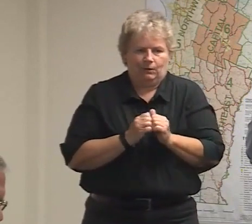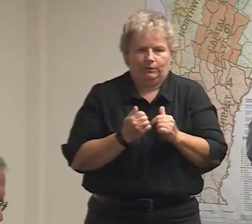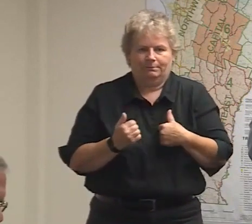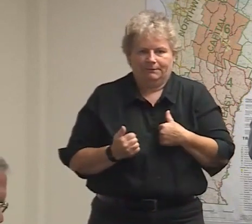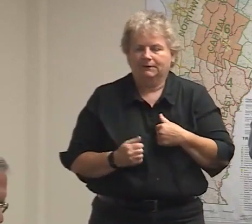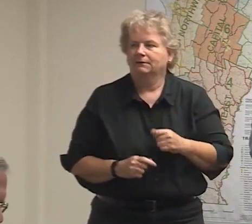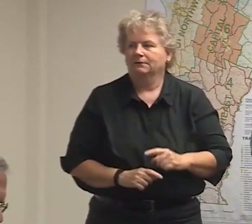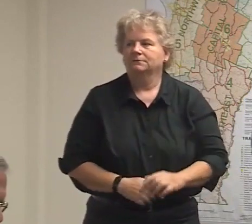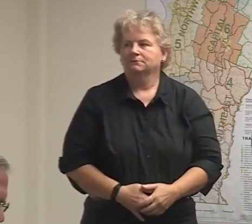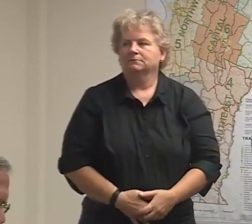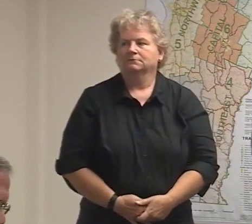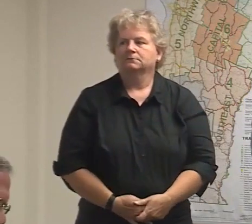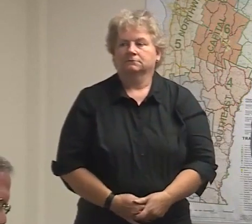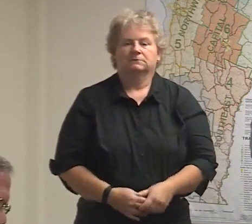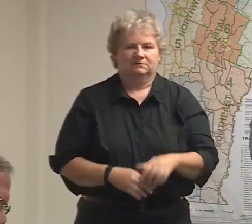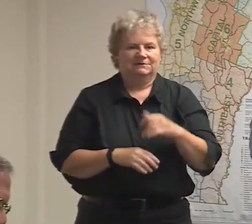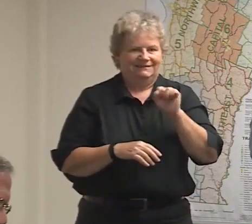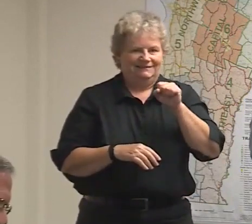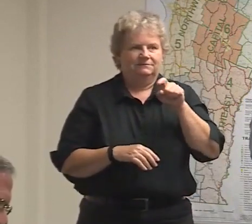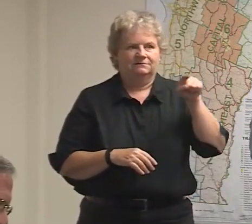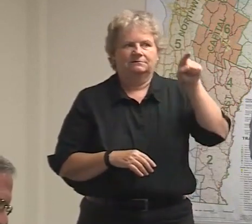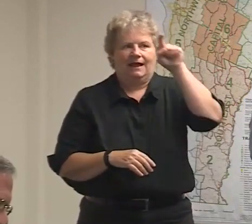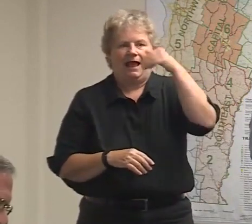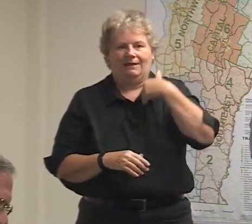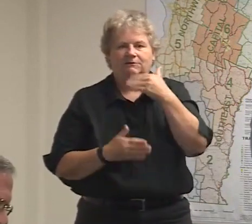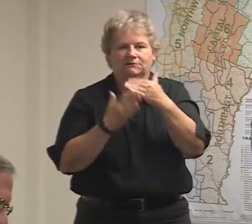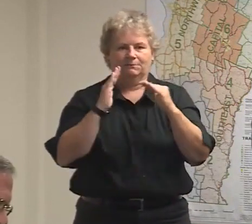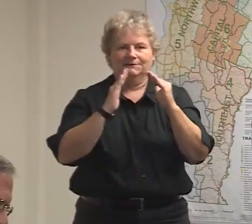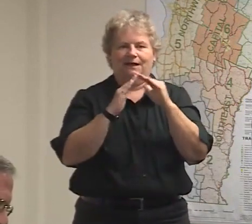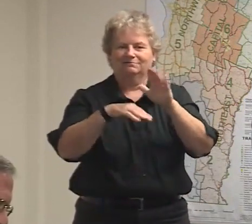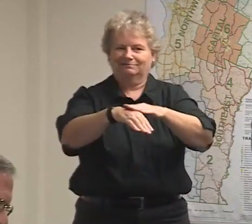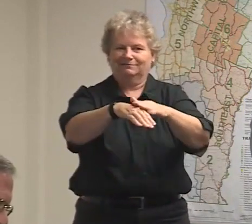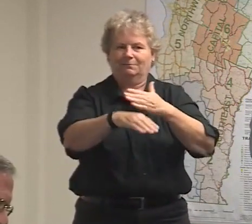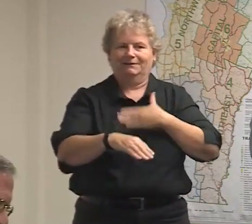WE HAVE DEPLOYED ASSETS TO ASSIST WITH DRINKING WATER.